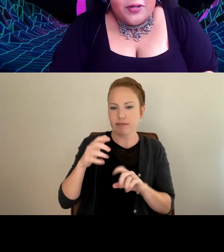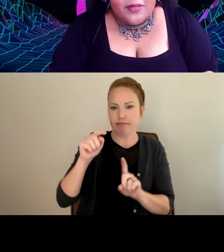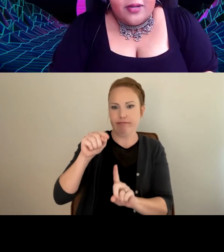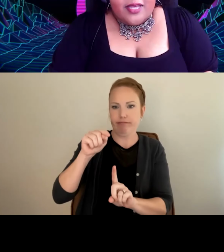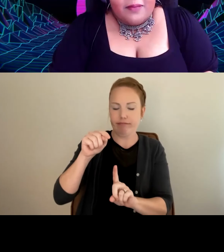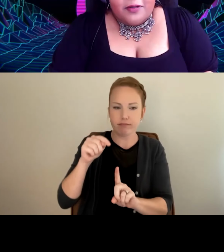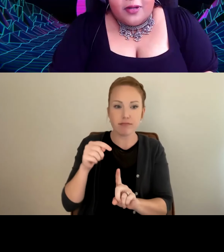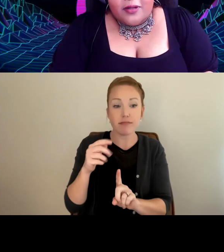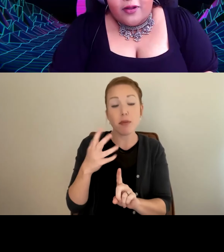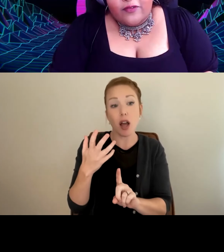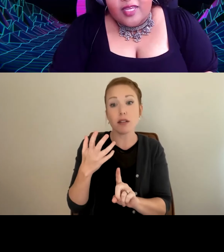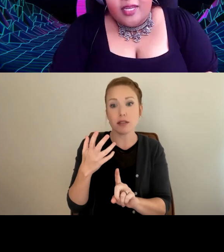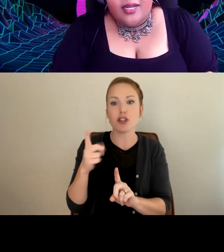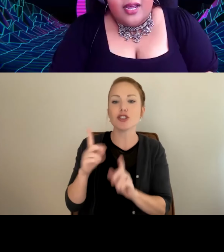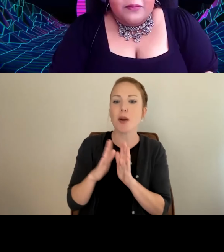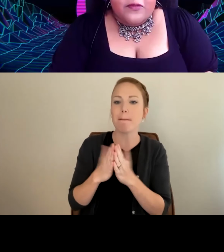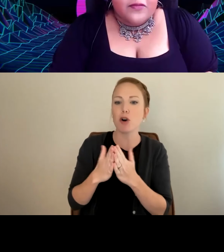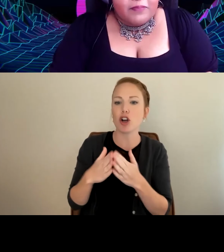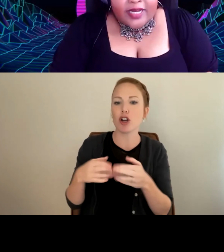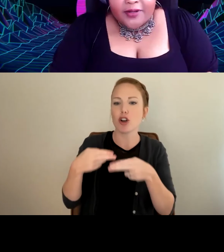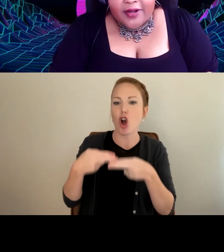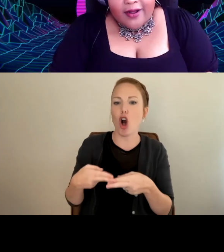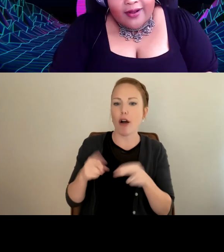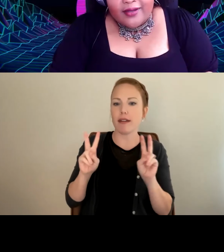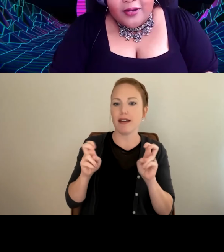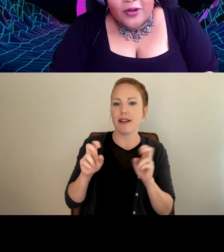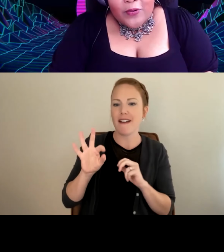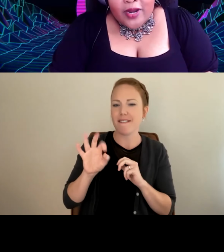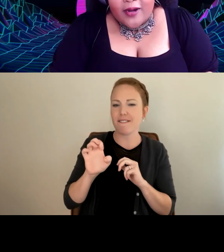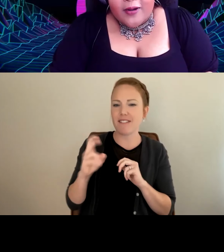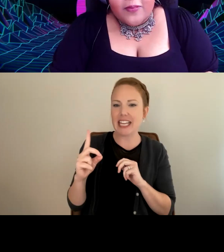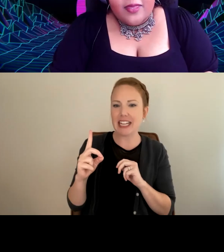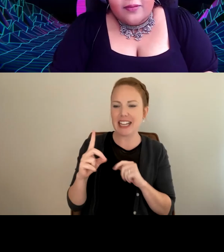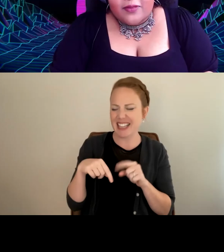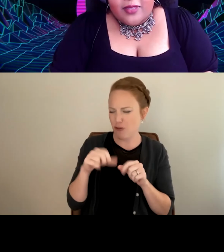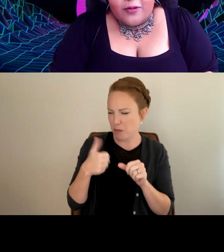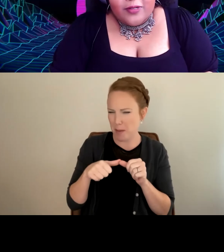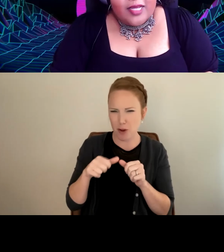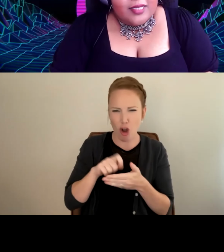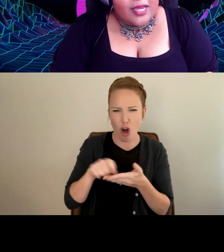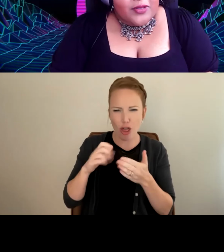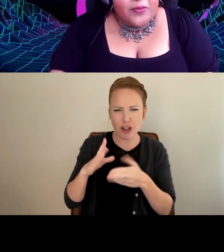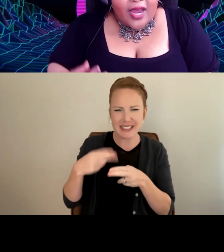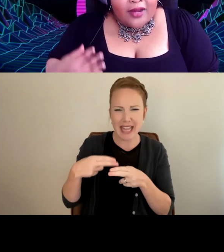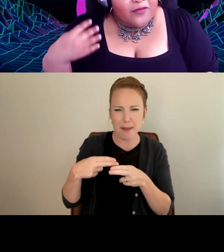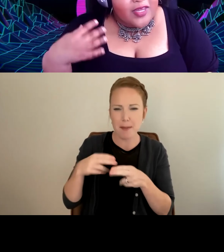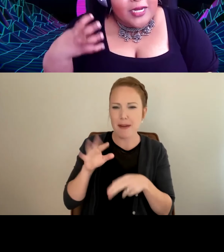There is a book called "Feed" I am blanking on the author but the whole thing is that you have a feed